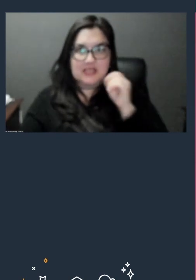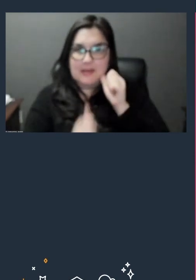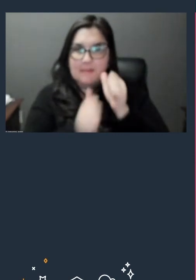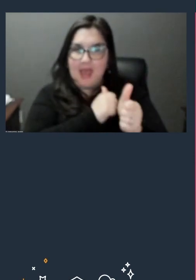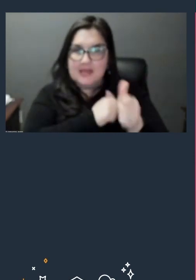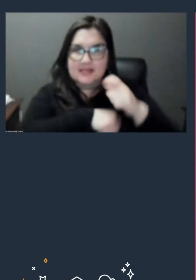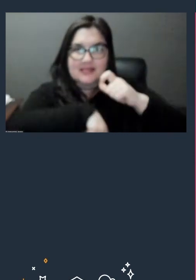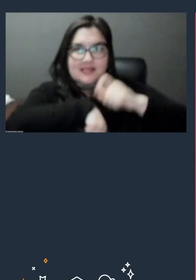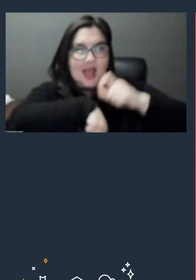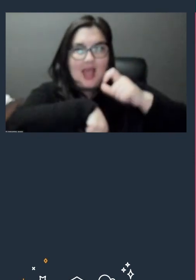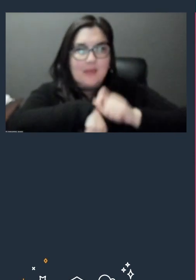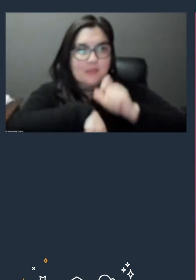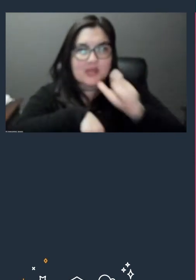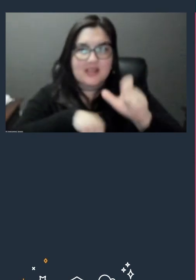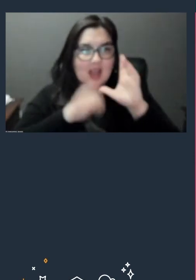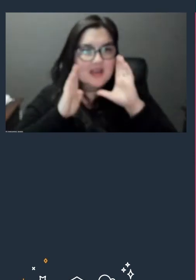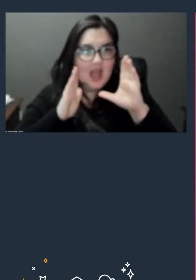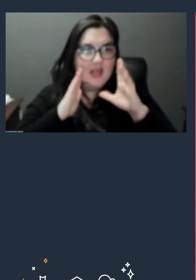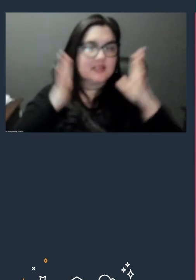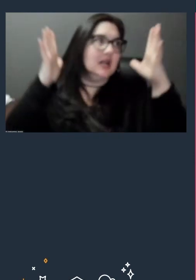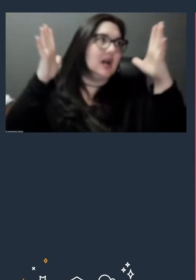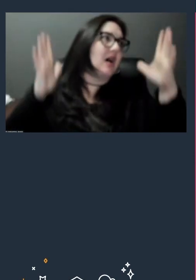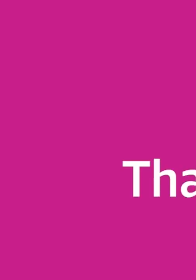Man. Shame on us.